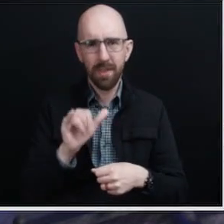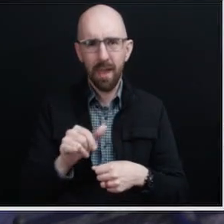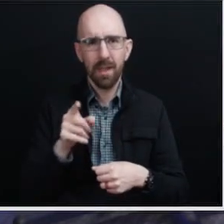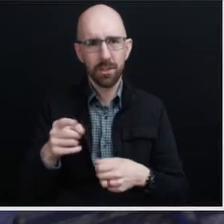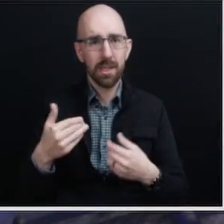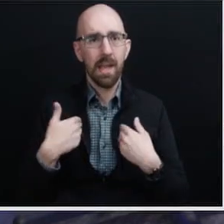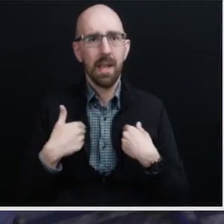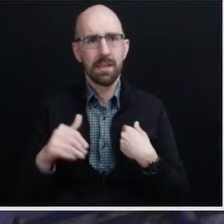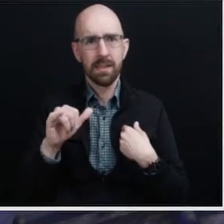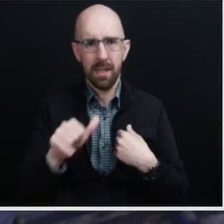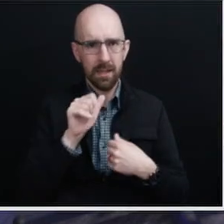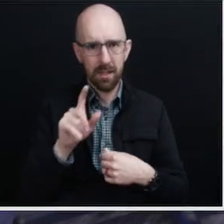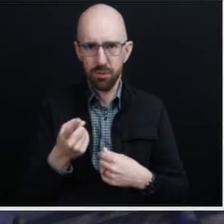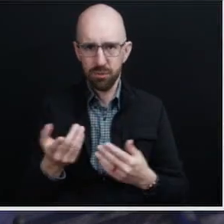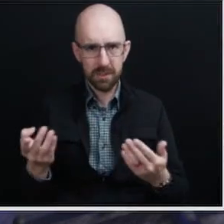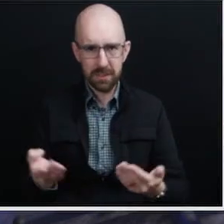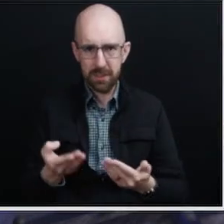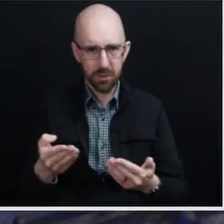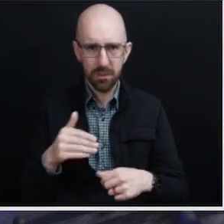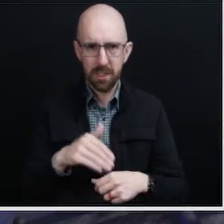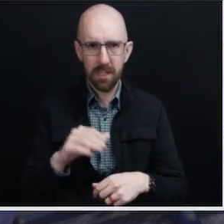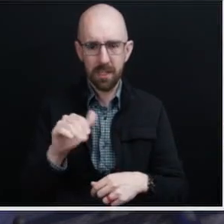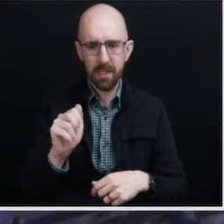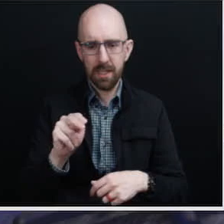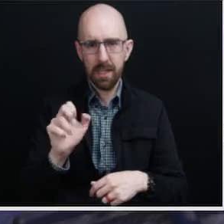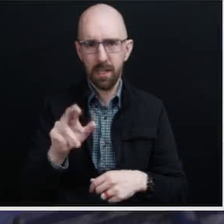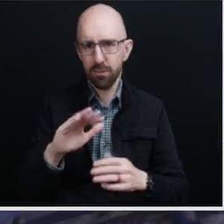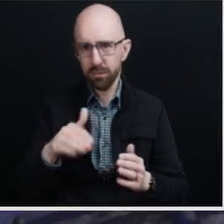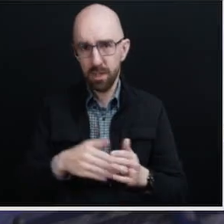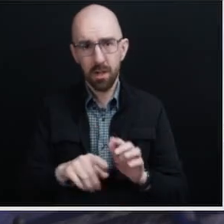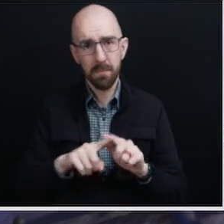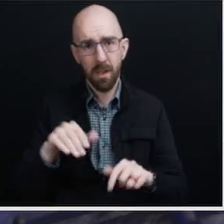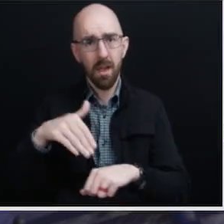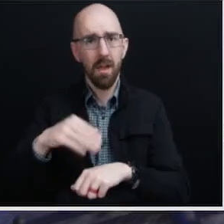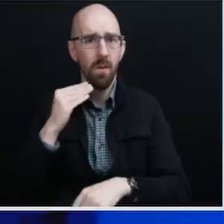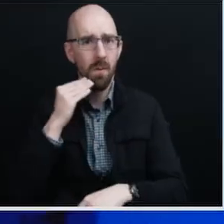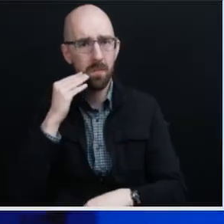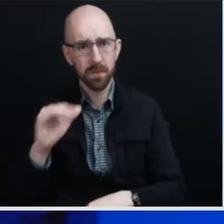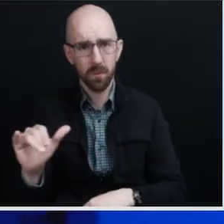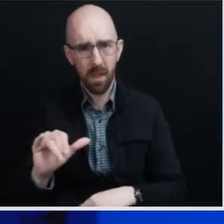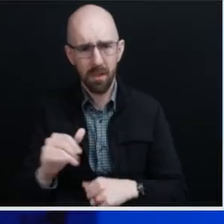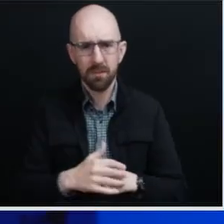not just here at the the cancer center but back at home too? Oh my gosh, it is in my opinion one